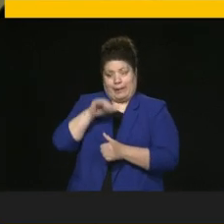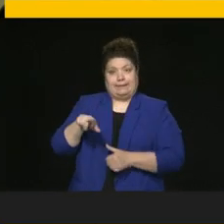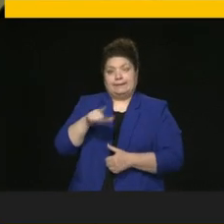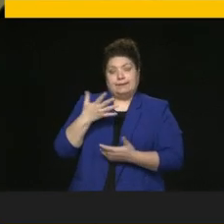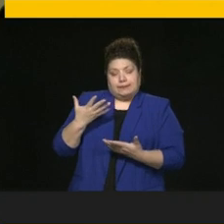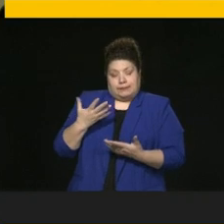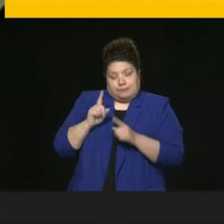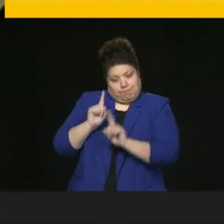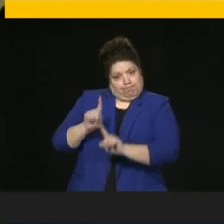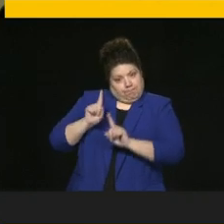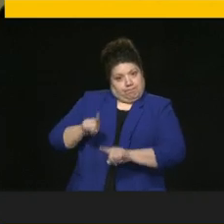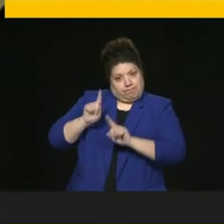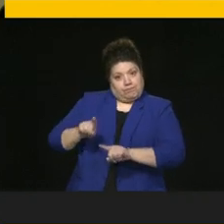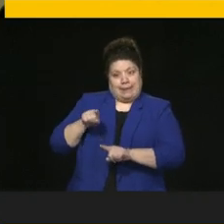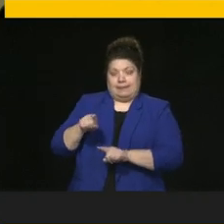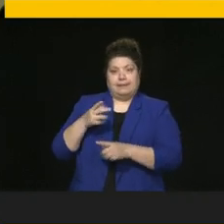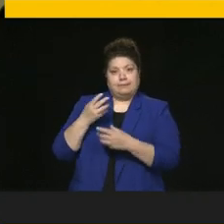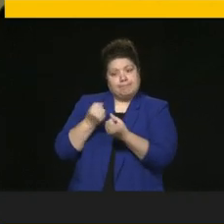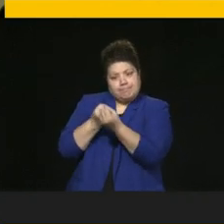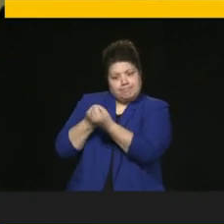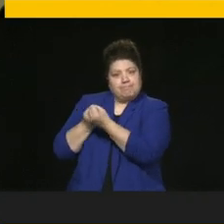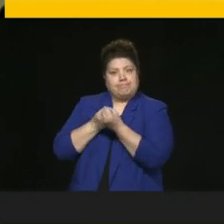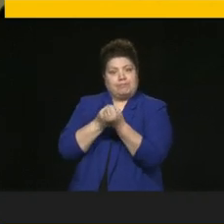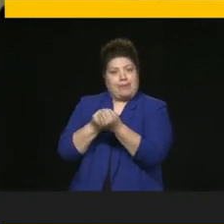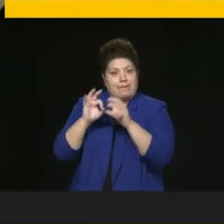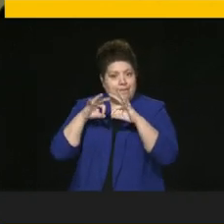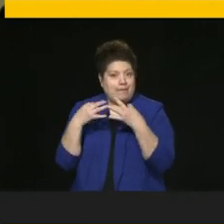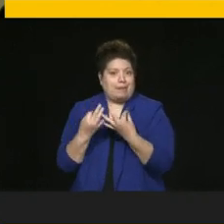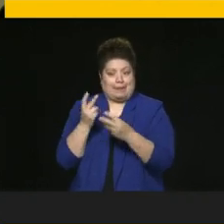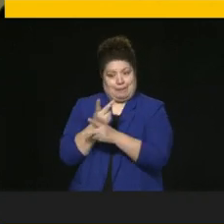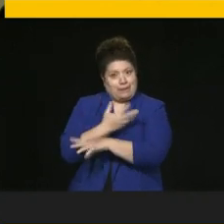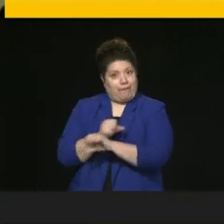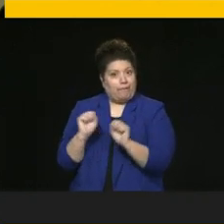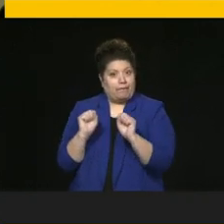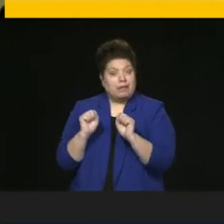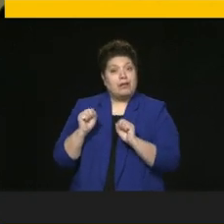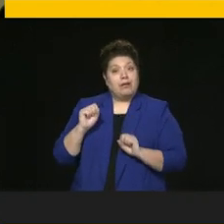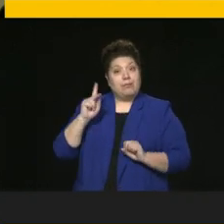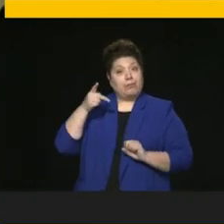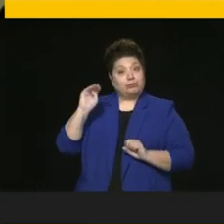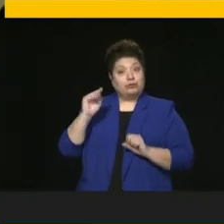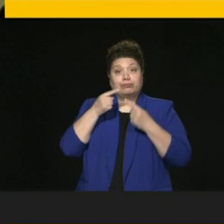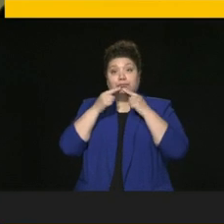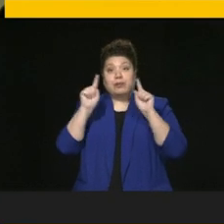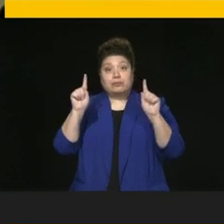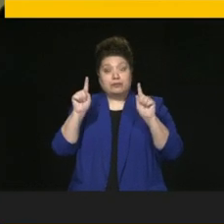FACILITIES, AND SENIOR AND LONG-TERM CARE HOMES, AND WE KNOW THE SACRIFICE YOU'RE MAKING